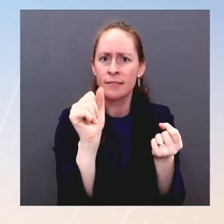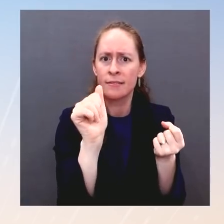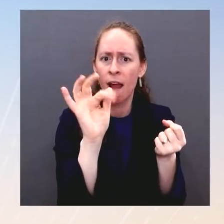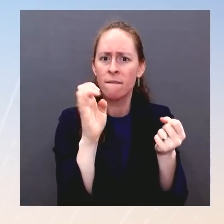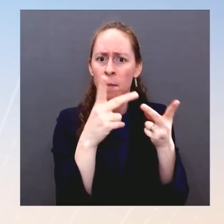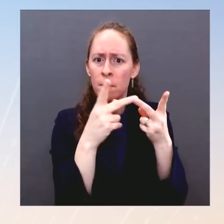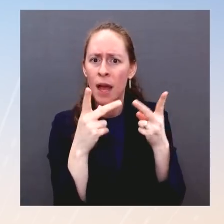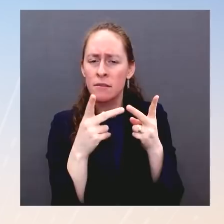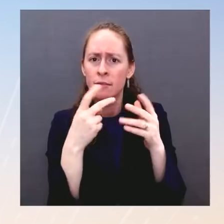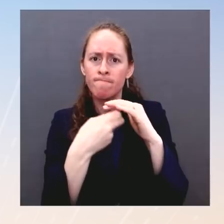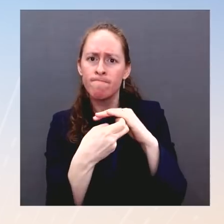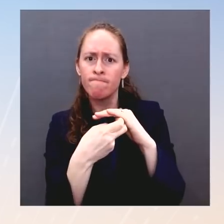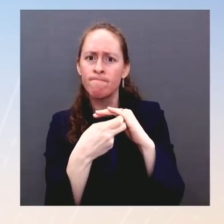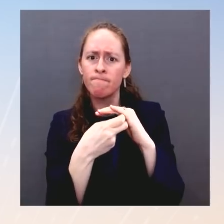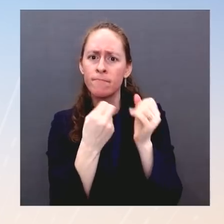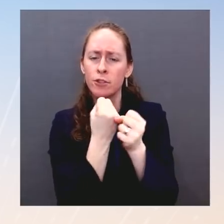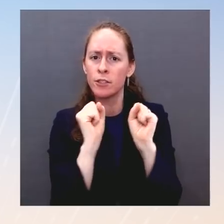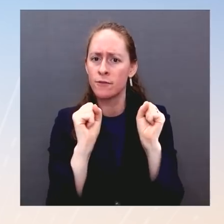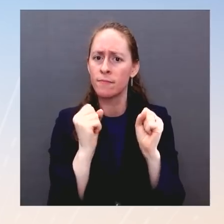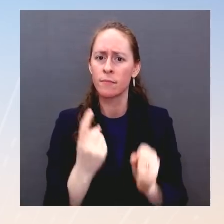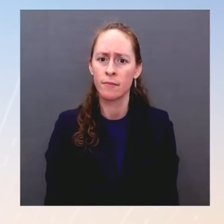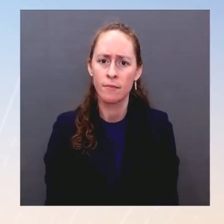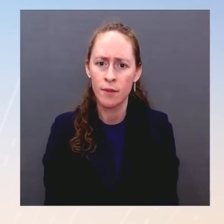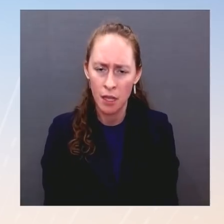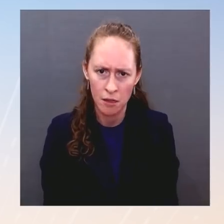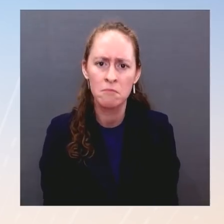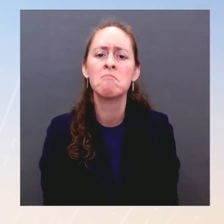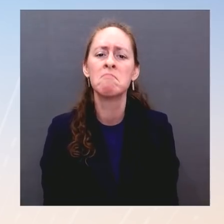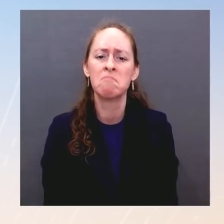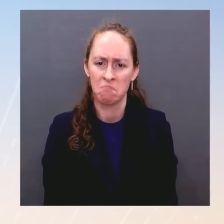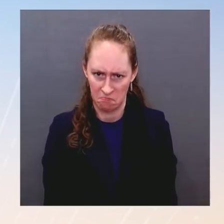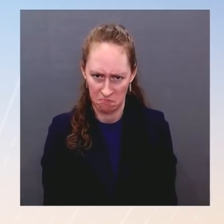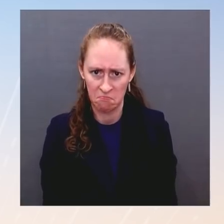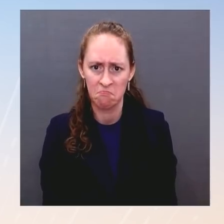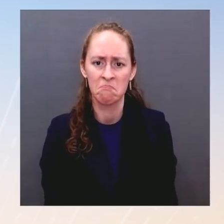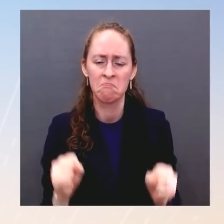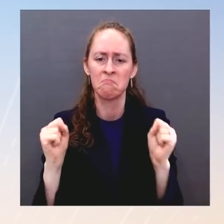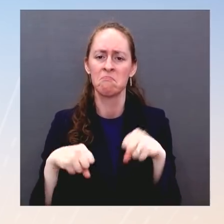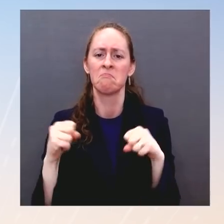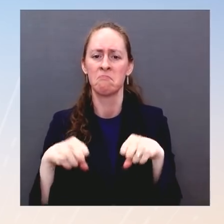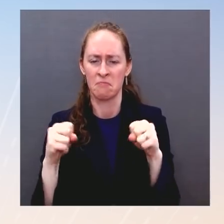The Press: Okay. And then, on the Supreme Court: How important is it to the President that the --